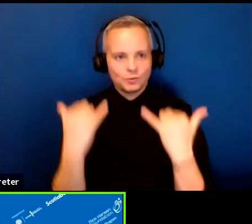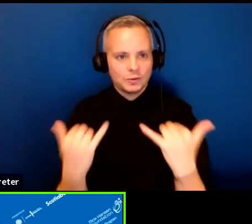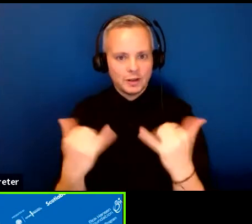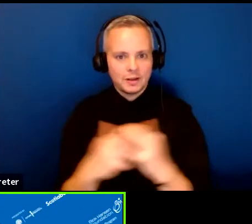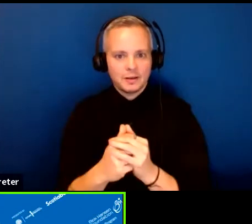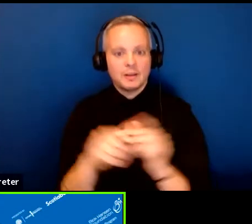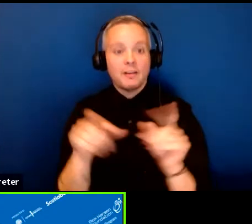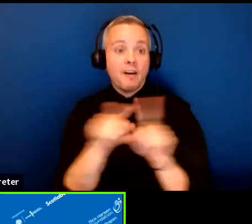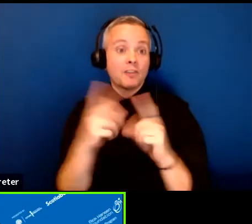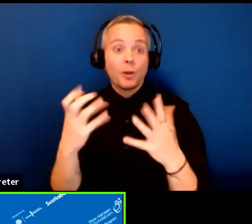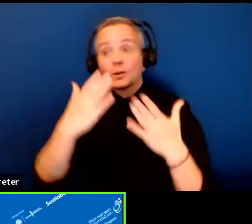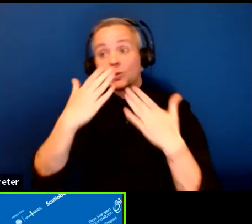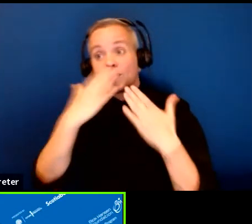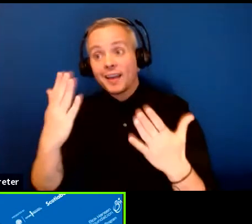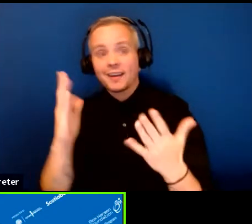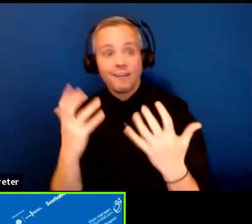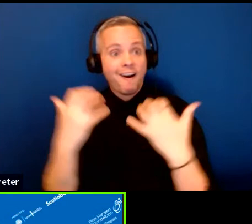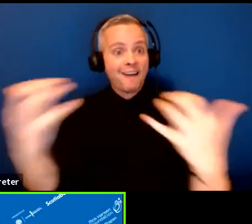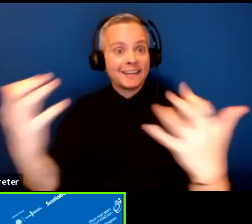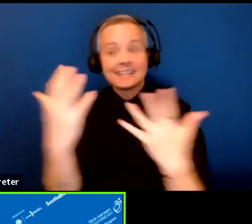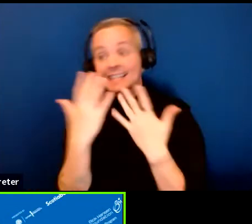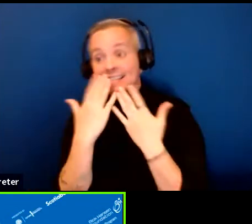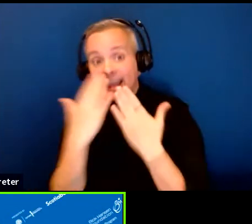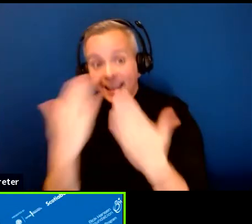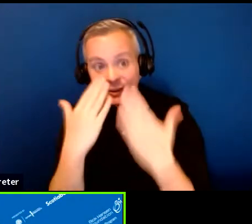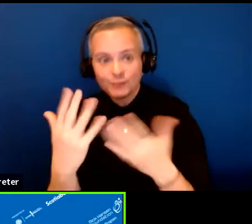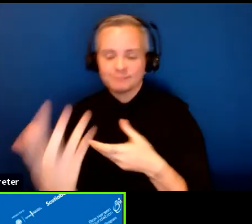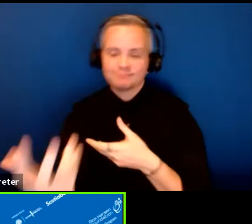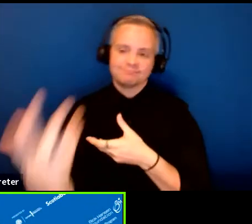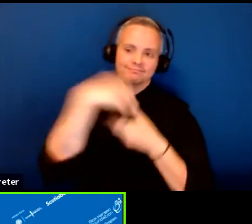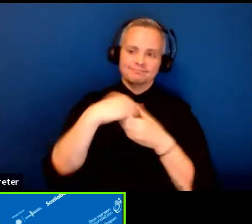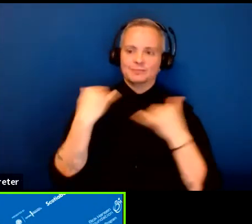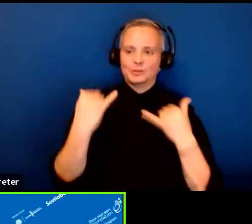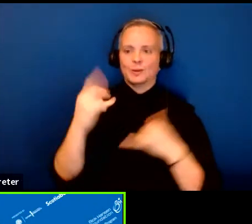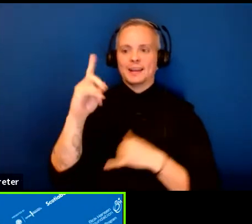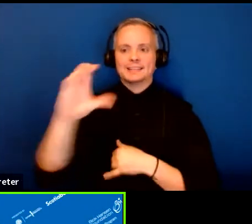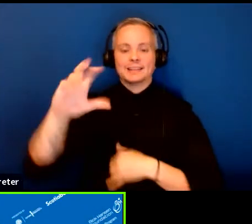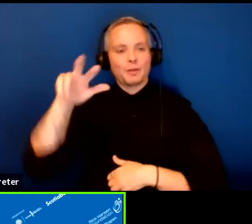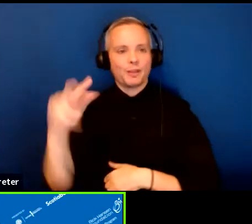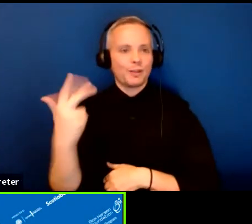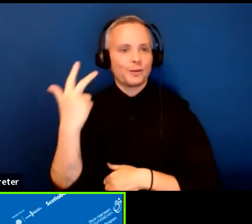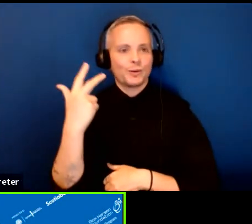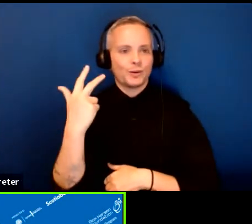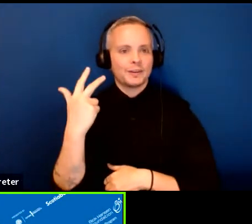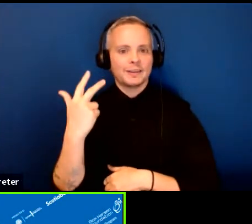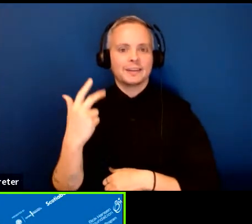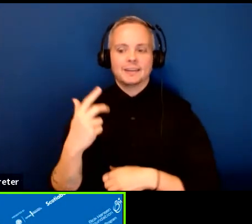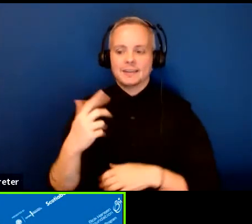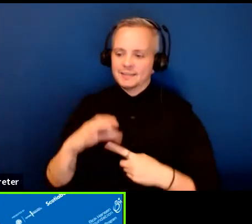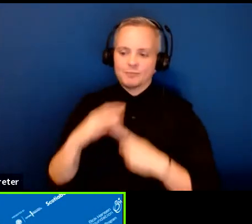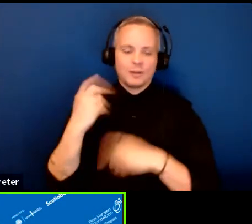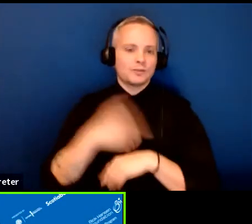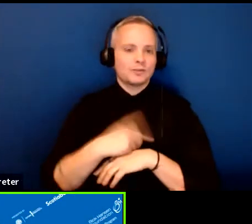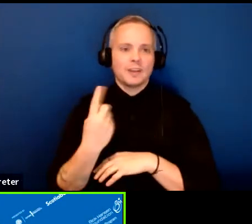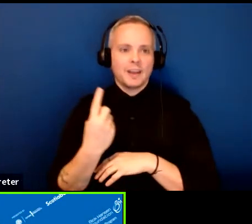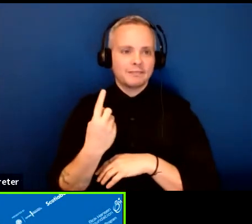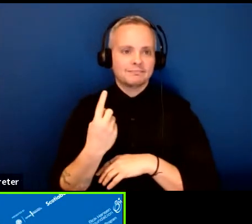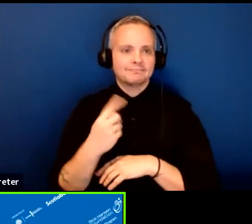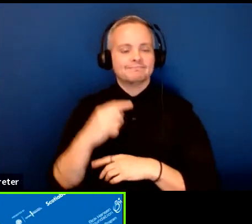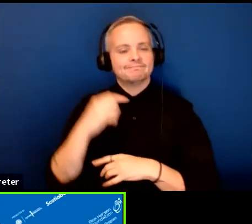AUDIENCE FOR JOINING US TODAY ON DECEMBER 3rd, A VERY, VERY SPECIAL DAY FOR PEOPLE WITH DISABILITIES.